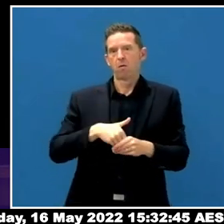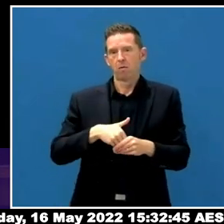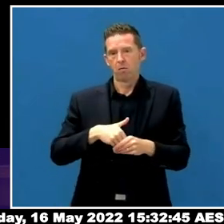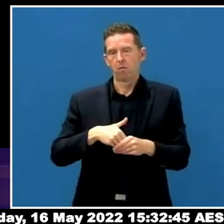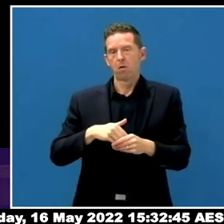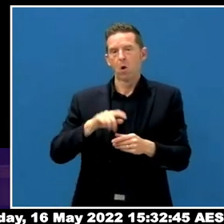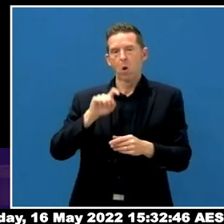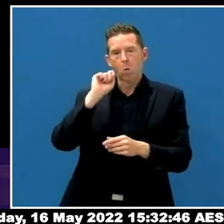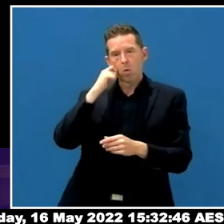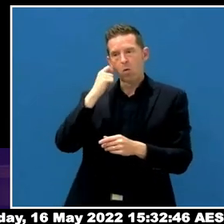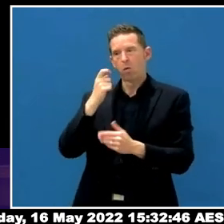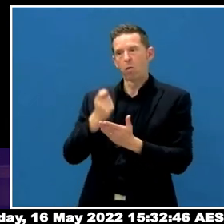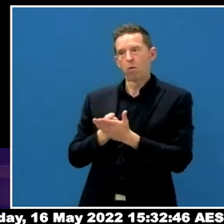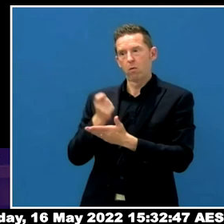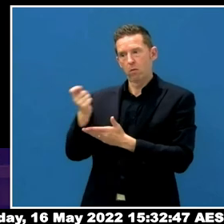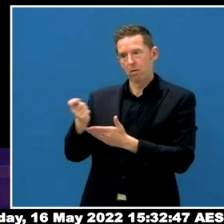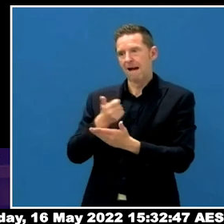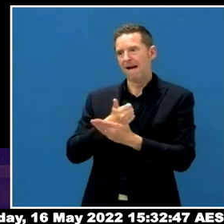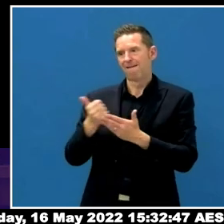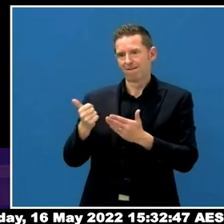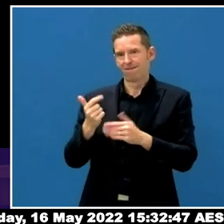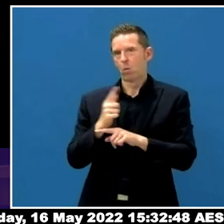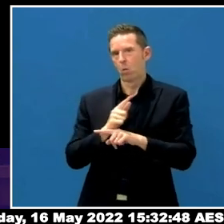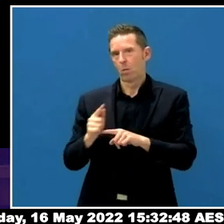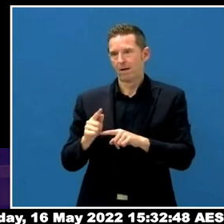And so that's the activity fees you're talking about. That's the activity fees.